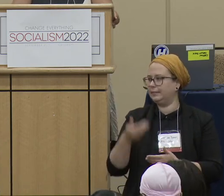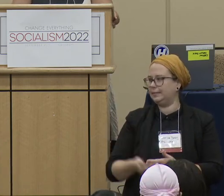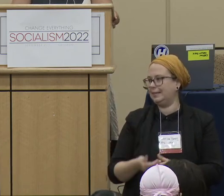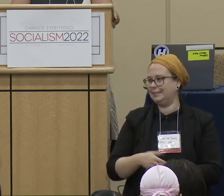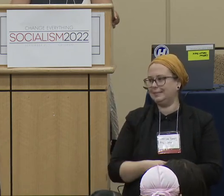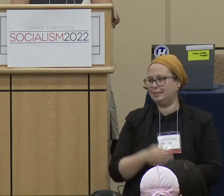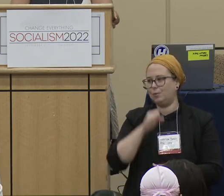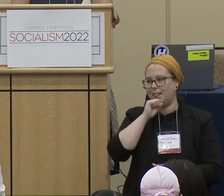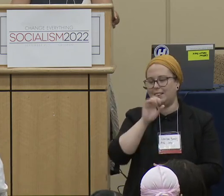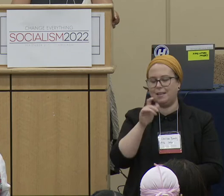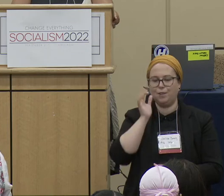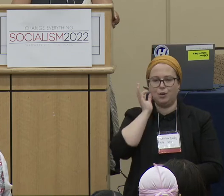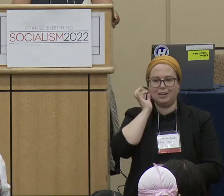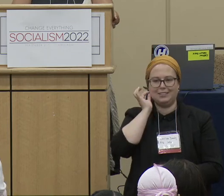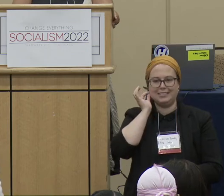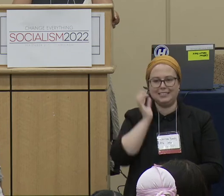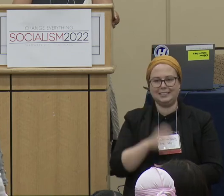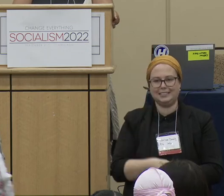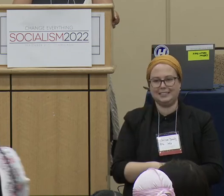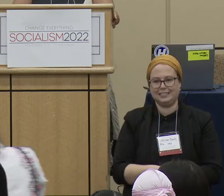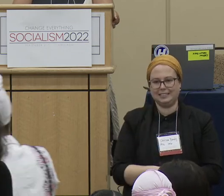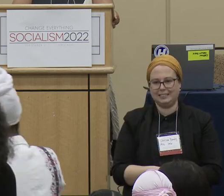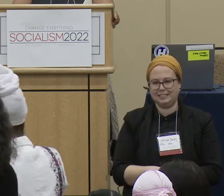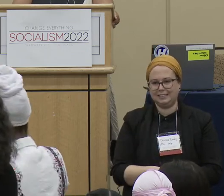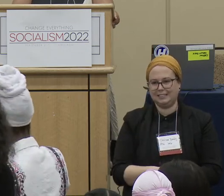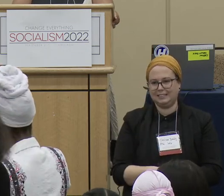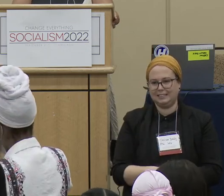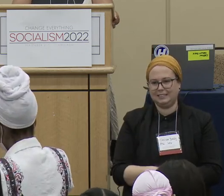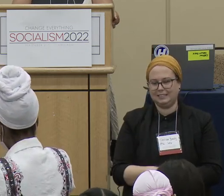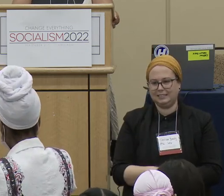≫ You can come up and be next at the mic. ≫ ≫ BARBARA: Love your earrings,